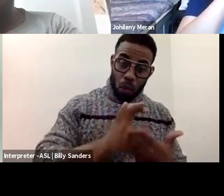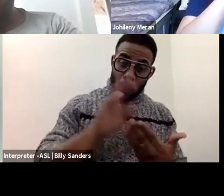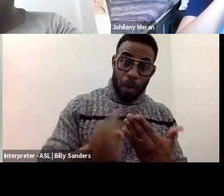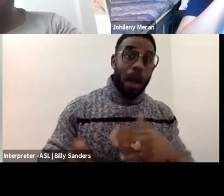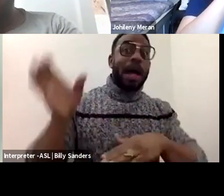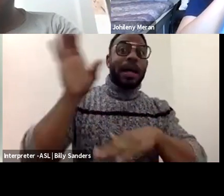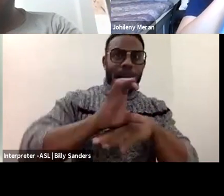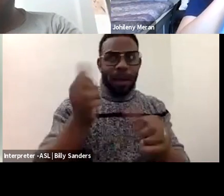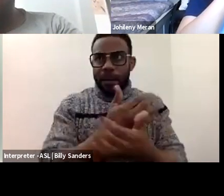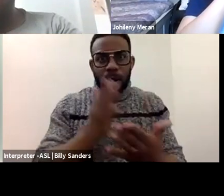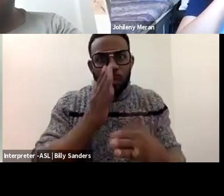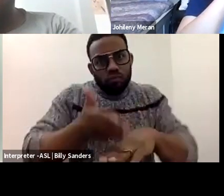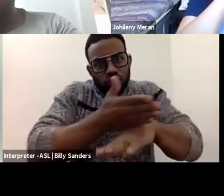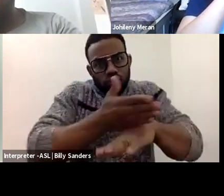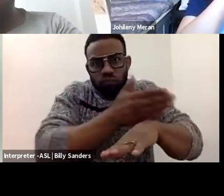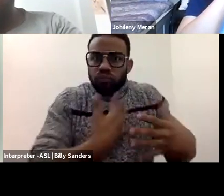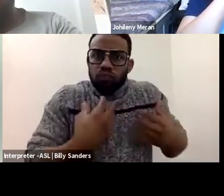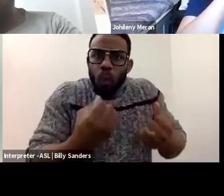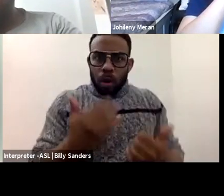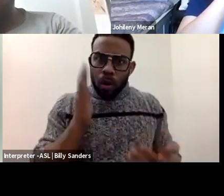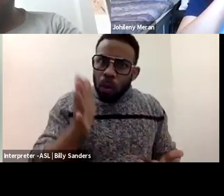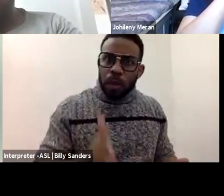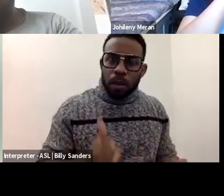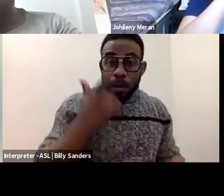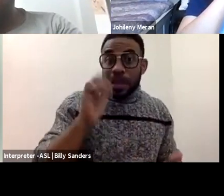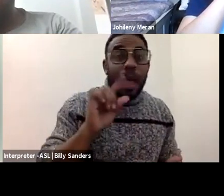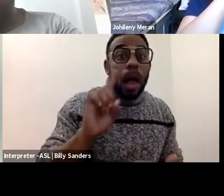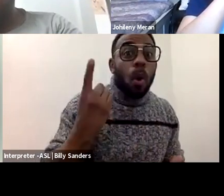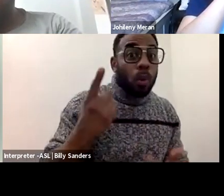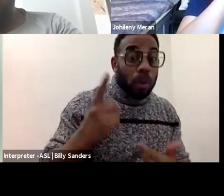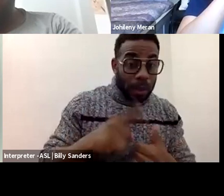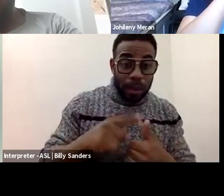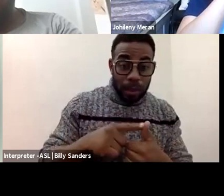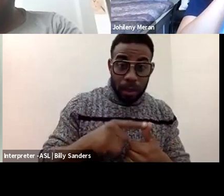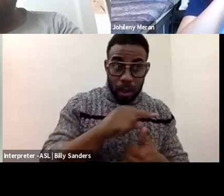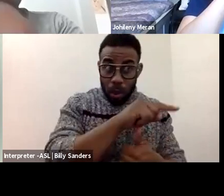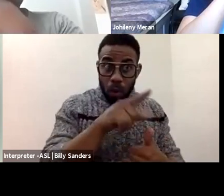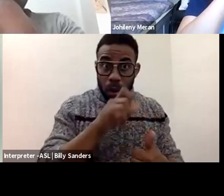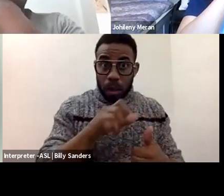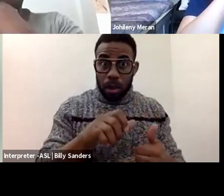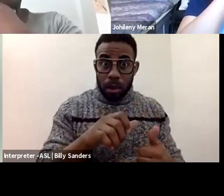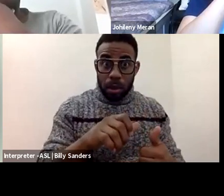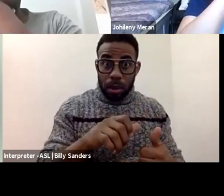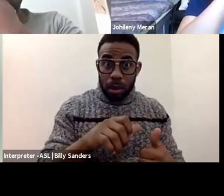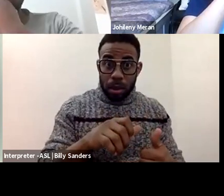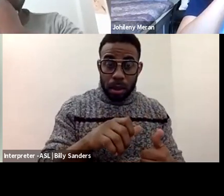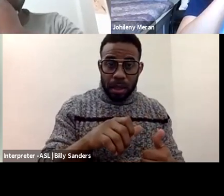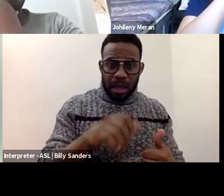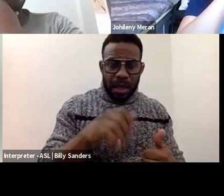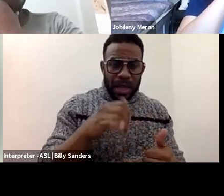everything will be better and stronger because not only does it harm Black disabled students,